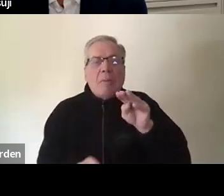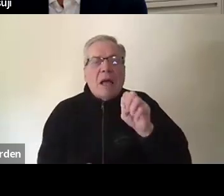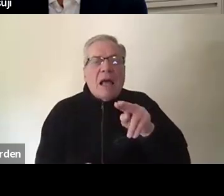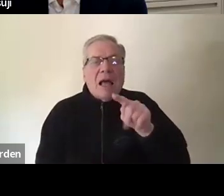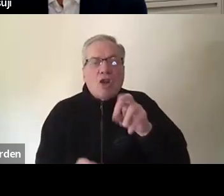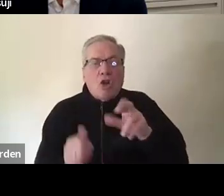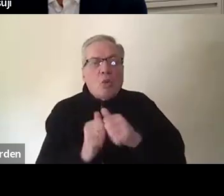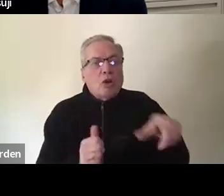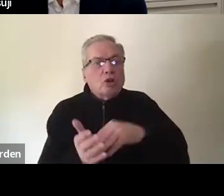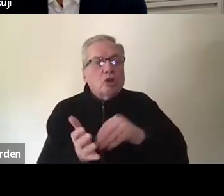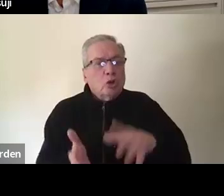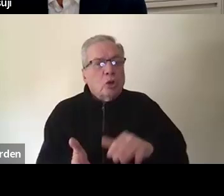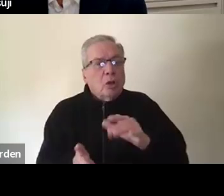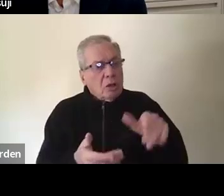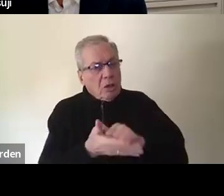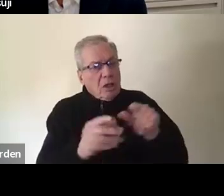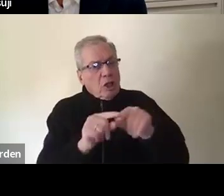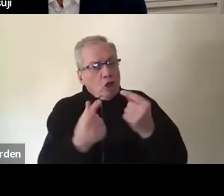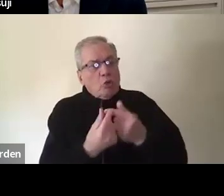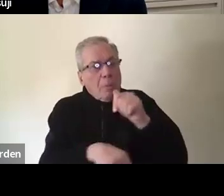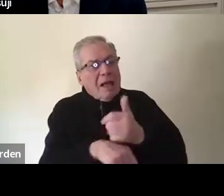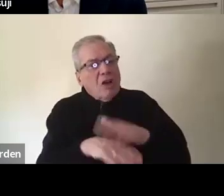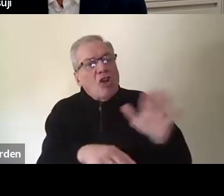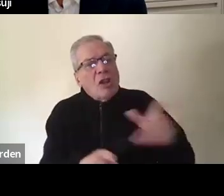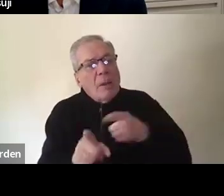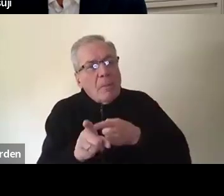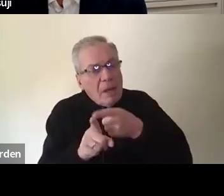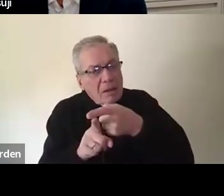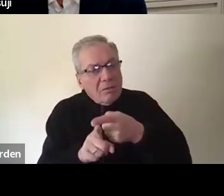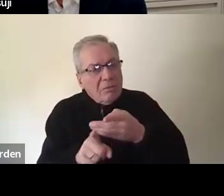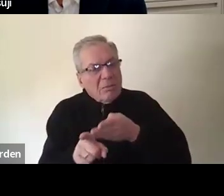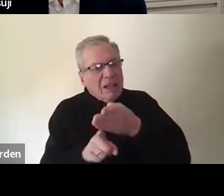like a group of students based on their major, to reject of the students and have a meeting.